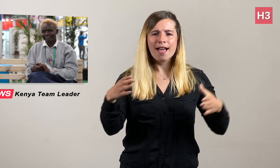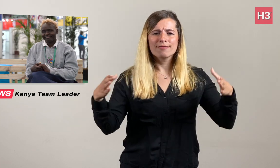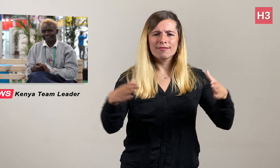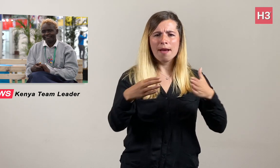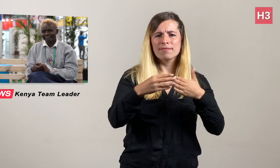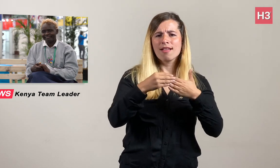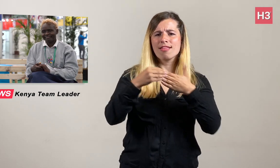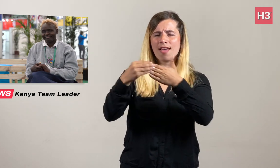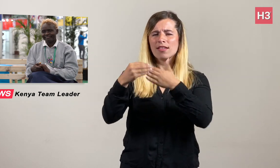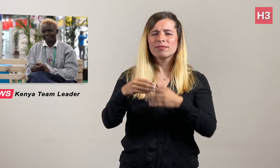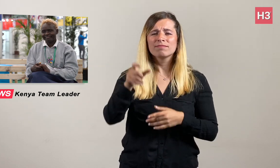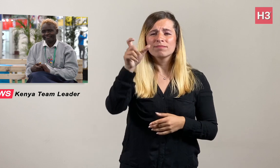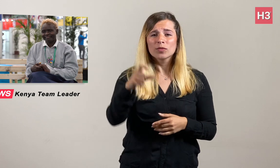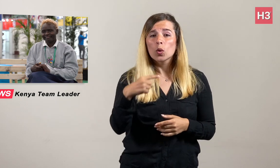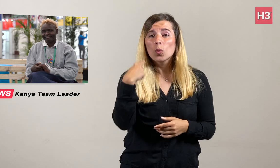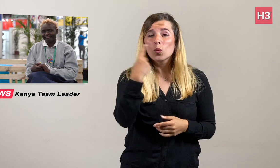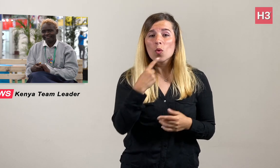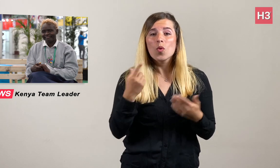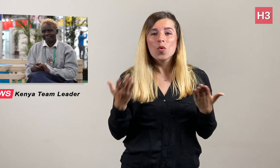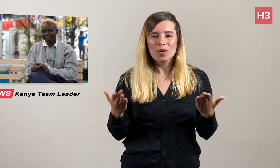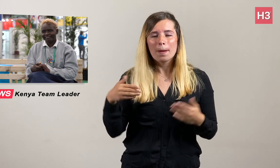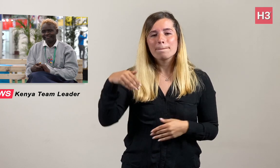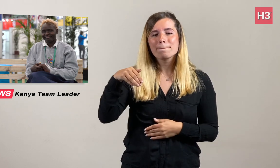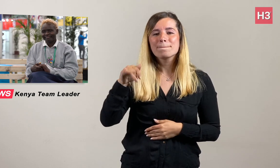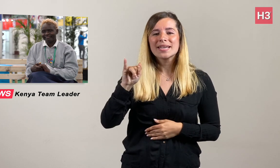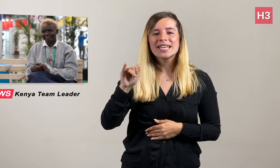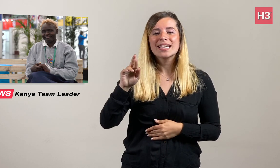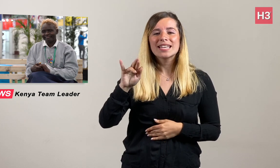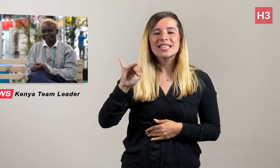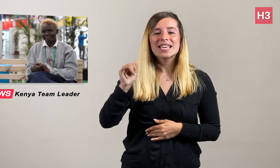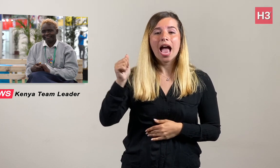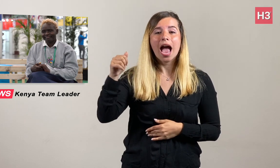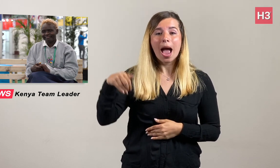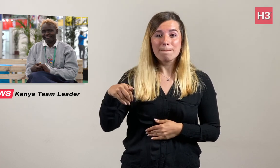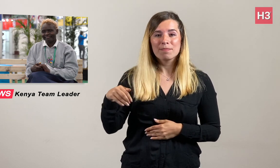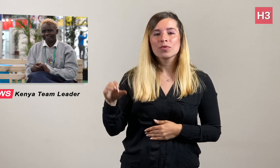from Kenya to learn more about her role